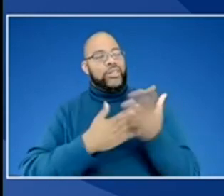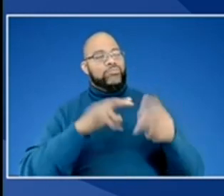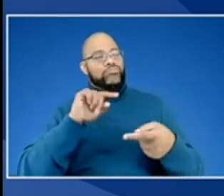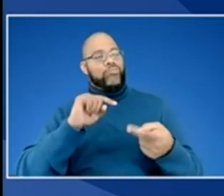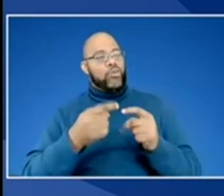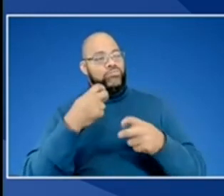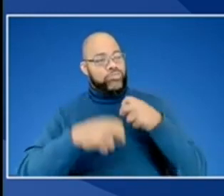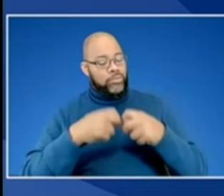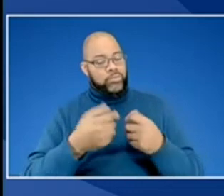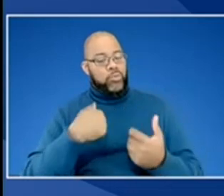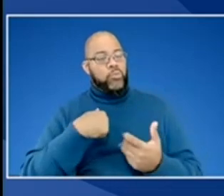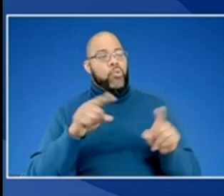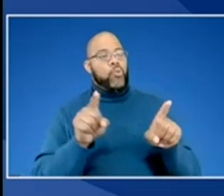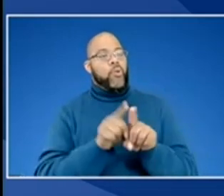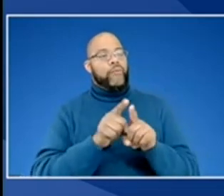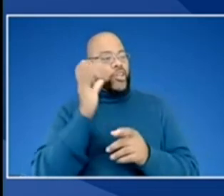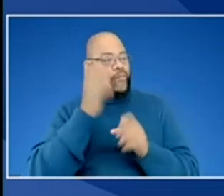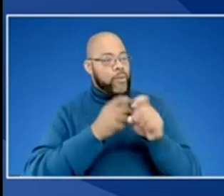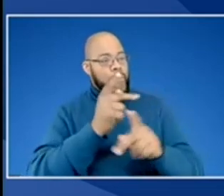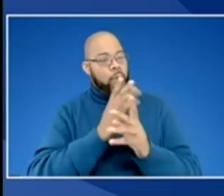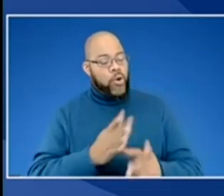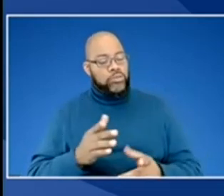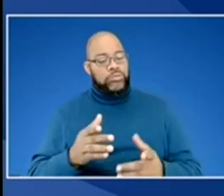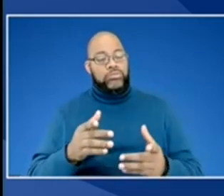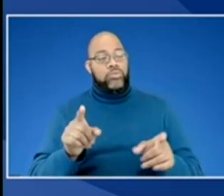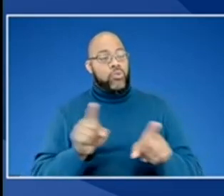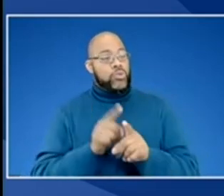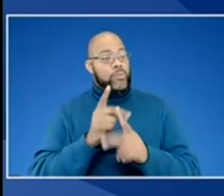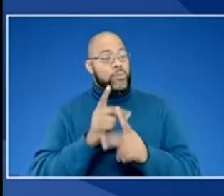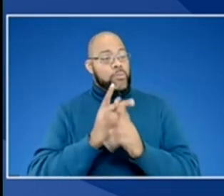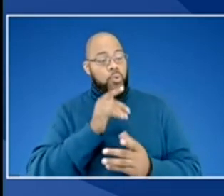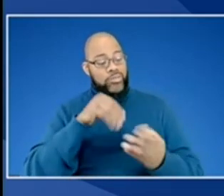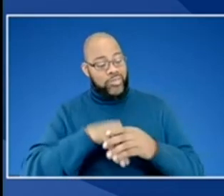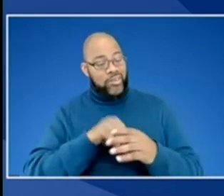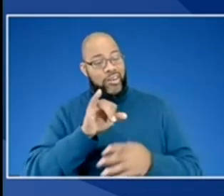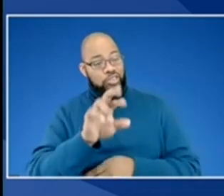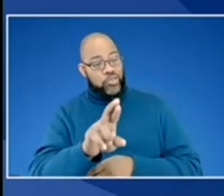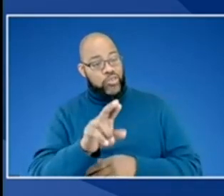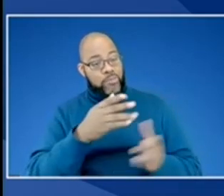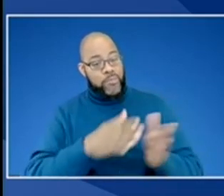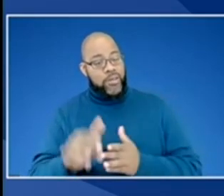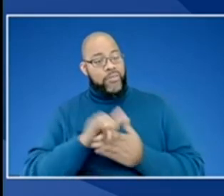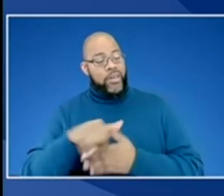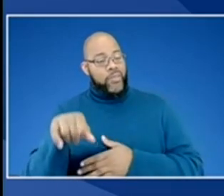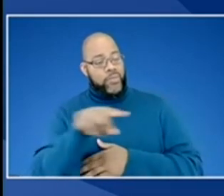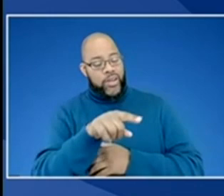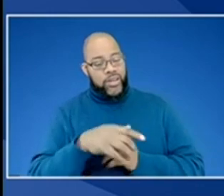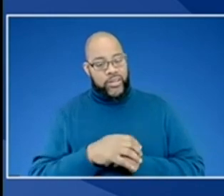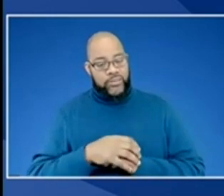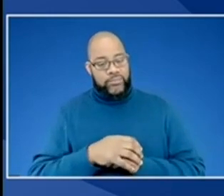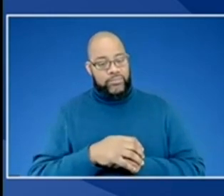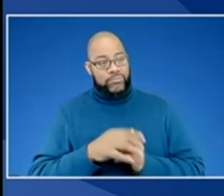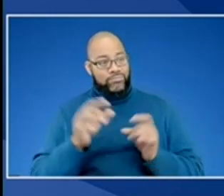We hear often from borrowers, even borrowers who are enrolled in IDR plans, that they are distressed by the volume of